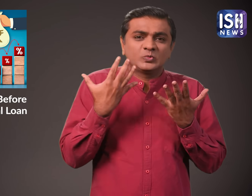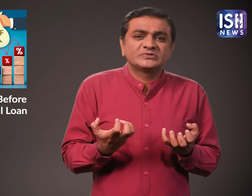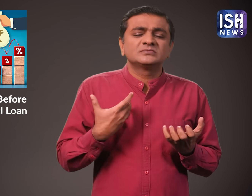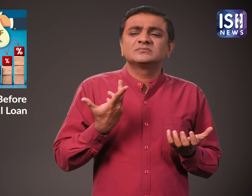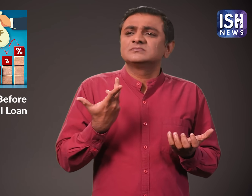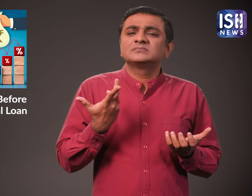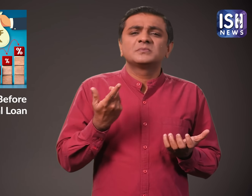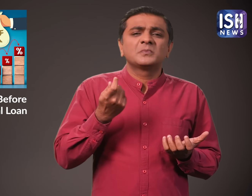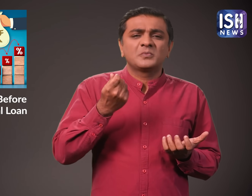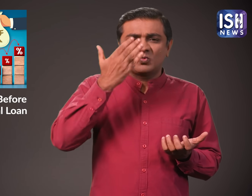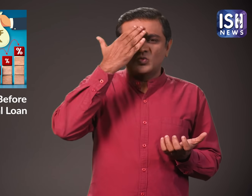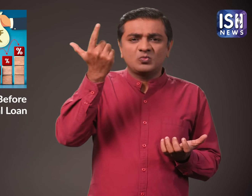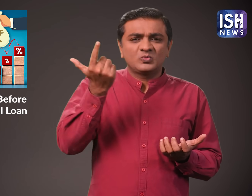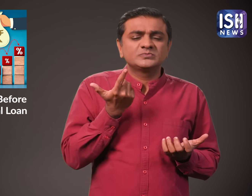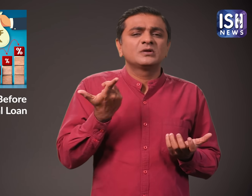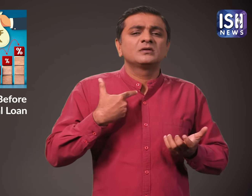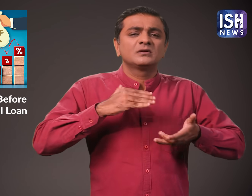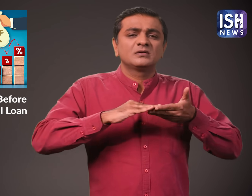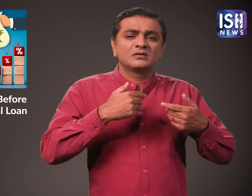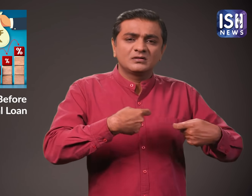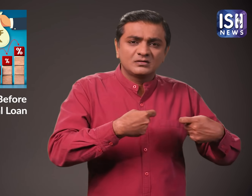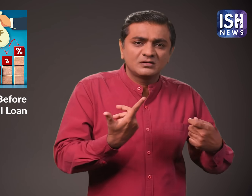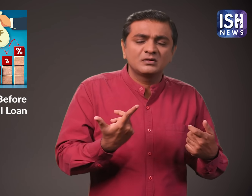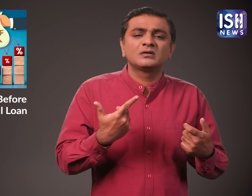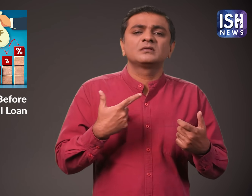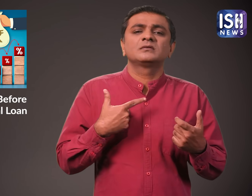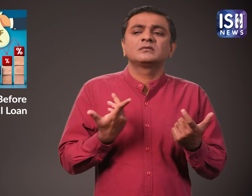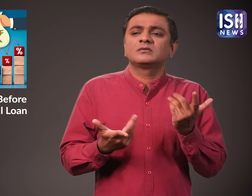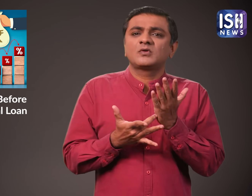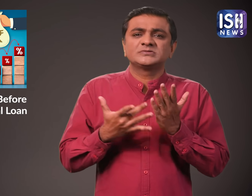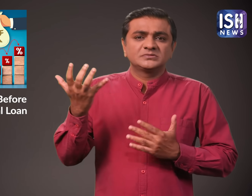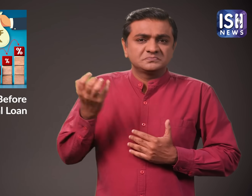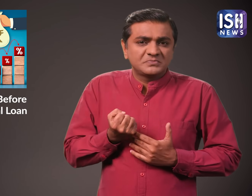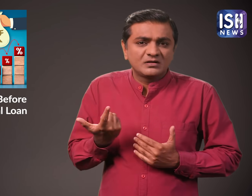You might want to take a personal loan for marriage, electronic purchases,